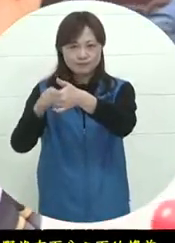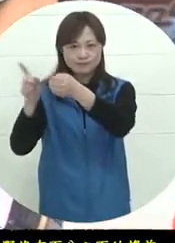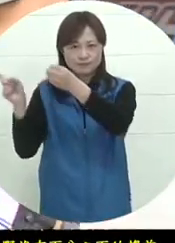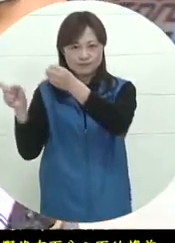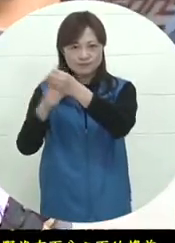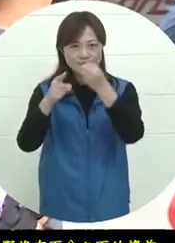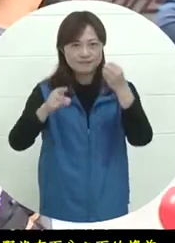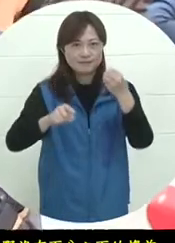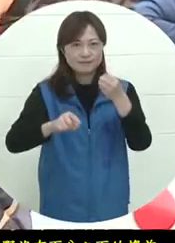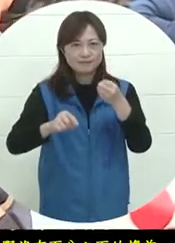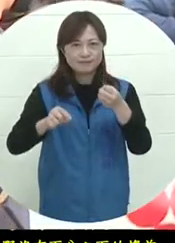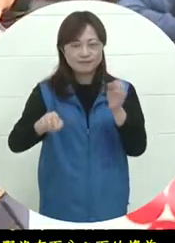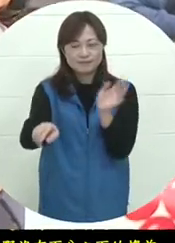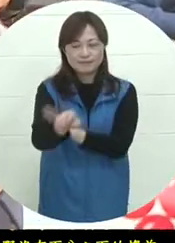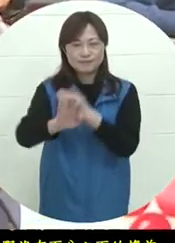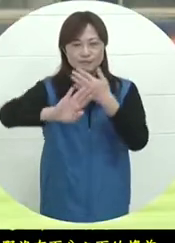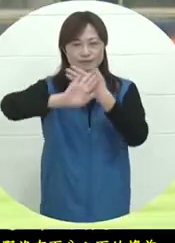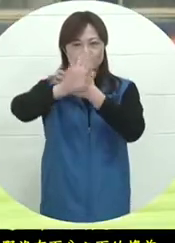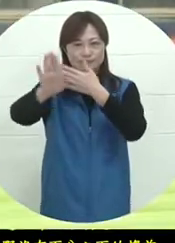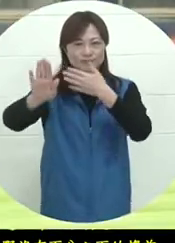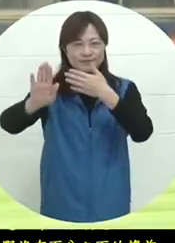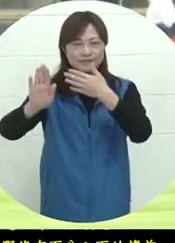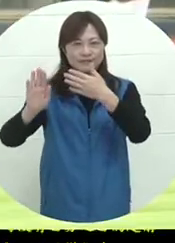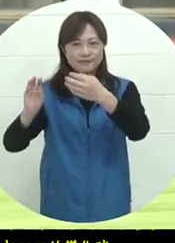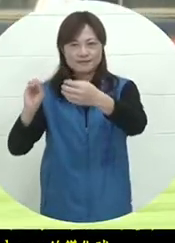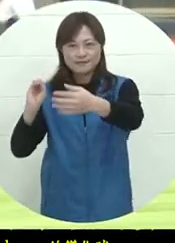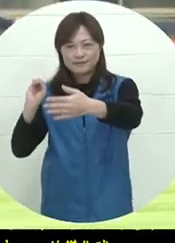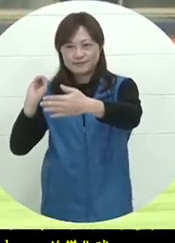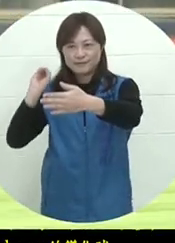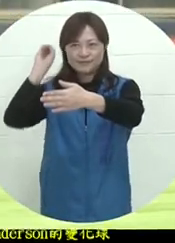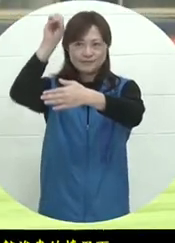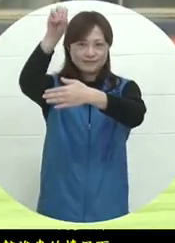outbound. Go watch the foul ball in the stands. It's two good and two bad